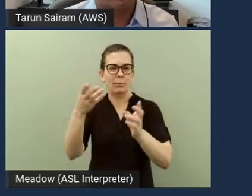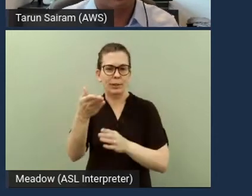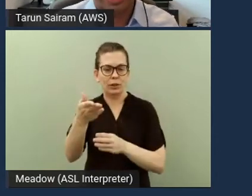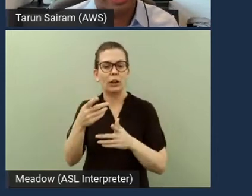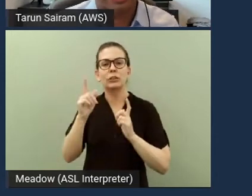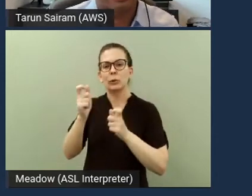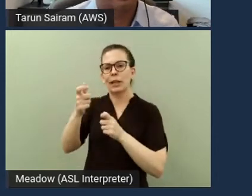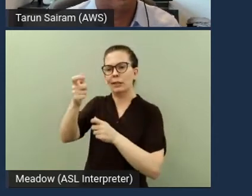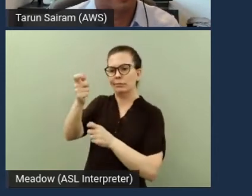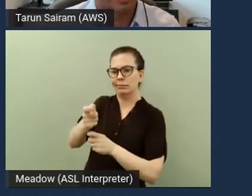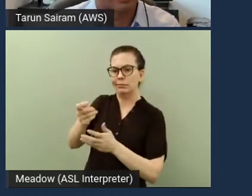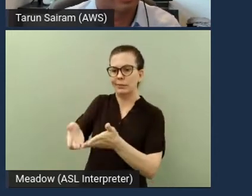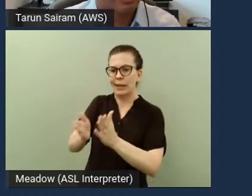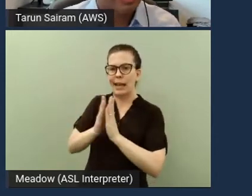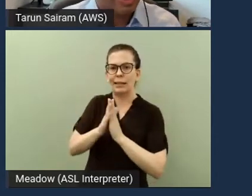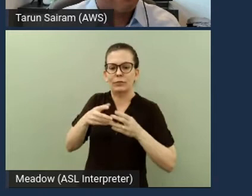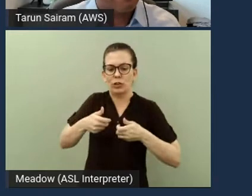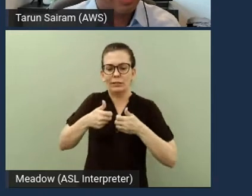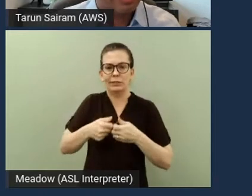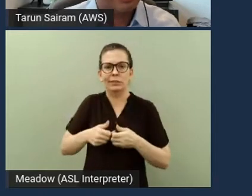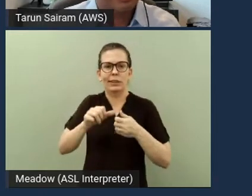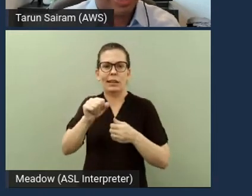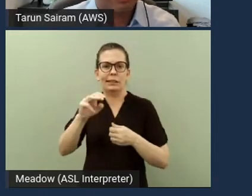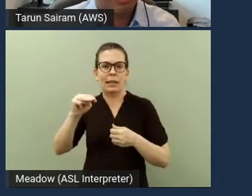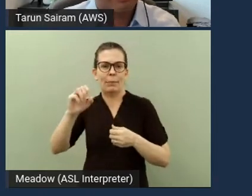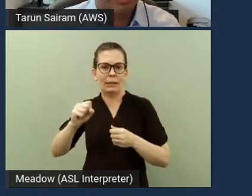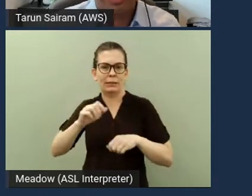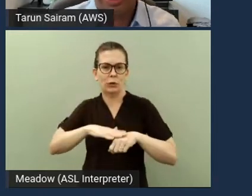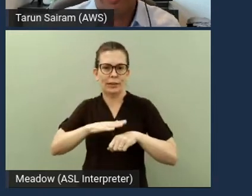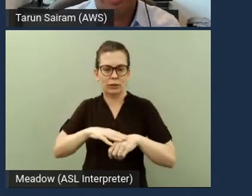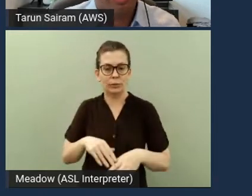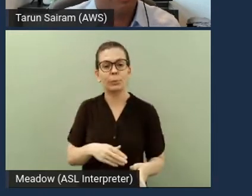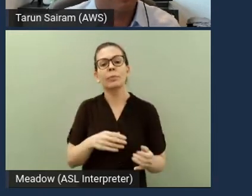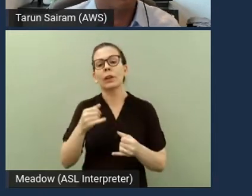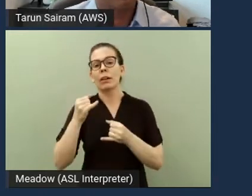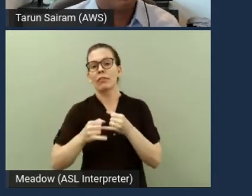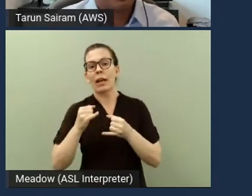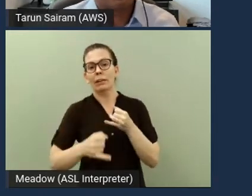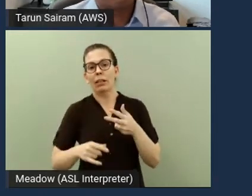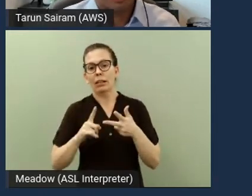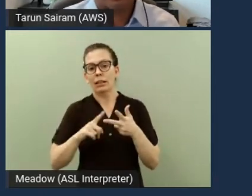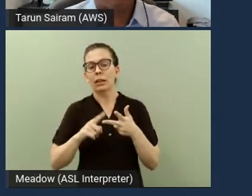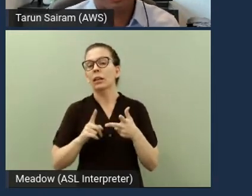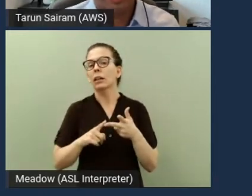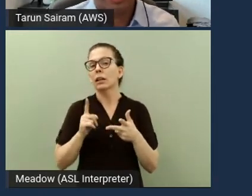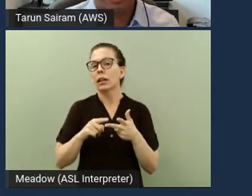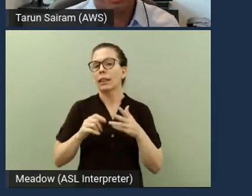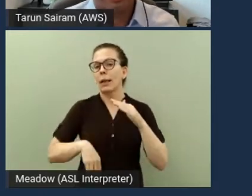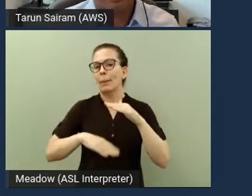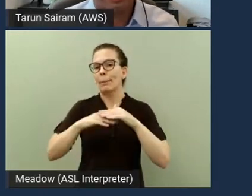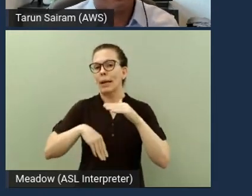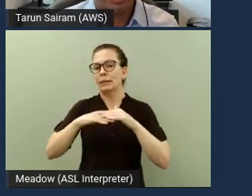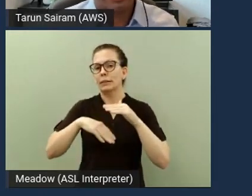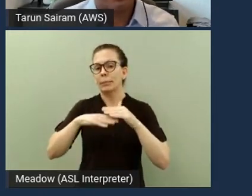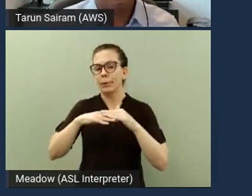to get an SNS notifications. And finally, the last parameter that I wanna talk about is the maximum concurrent invocations.